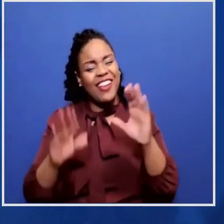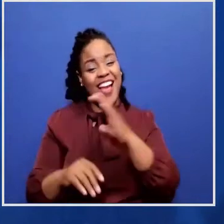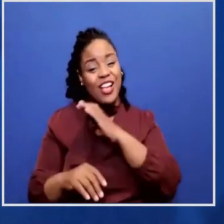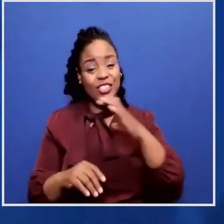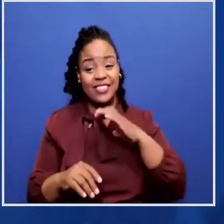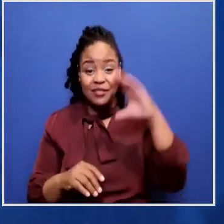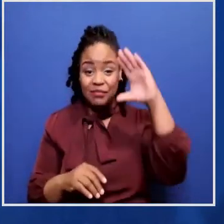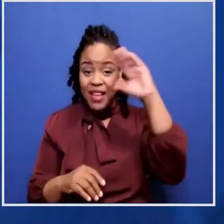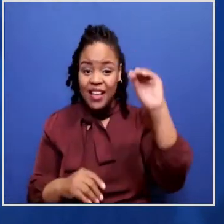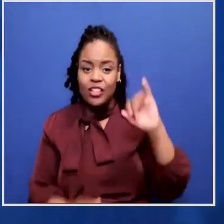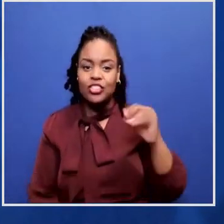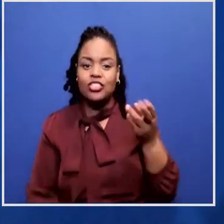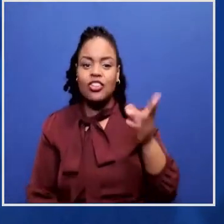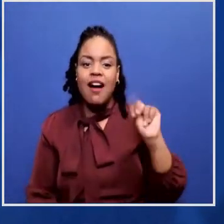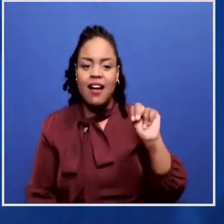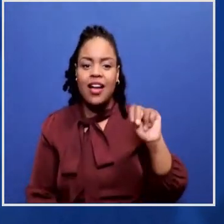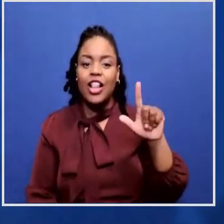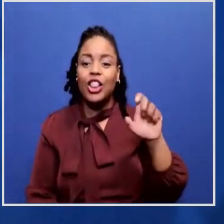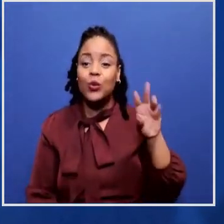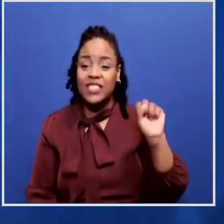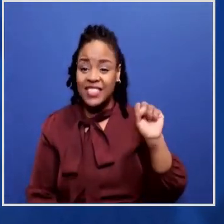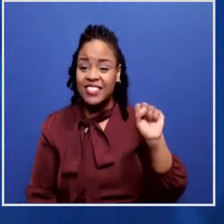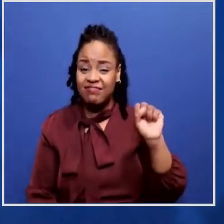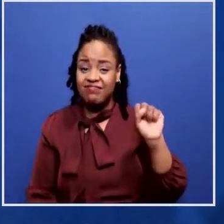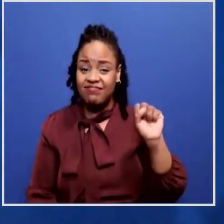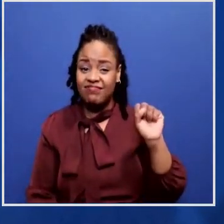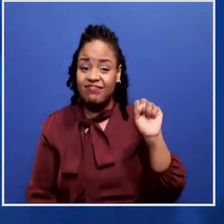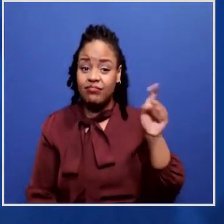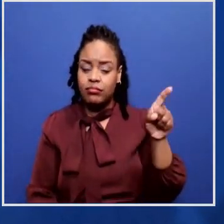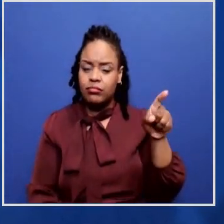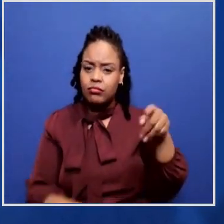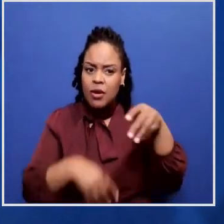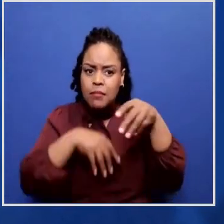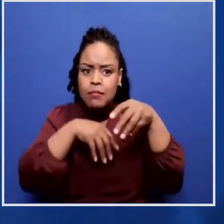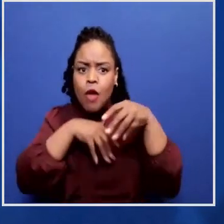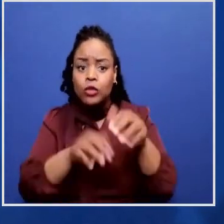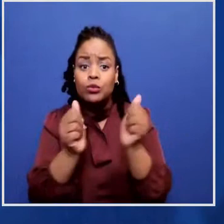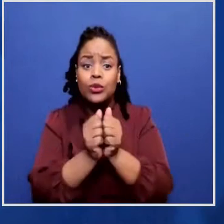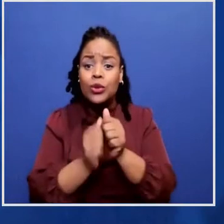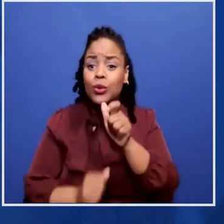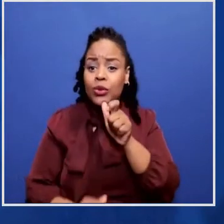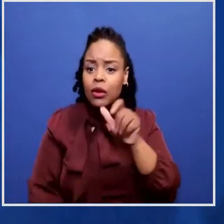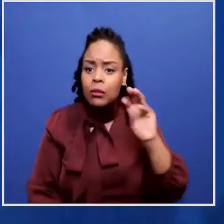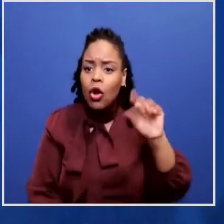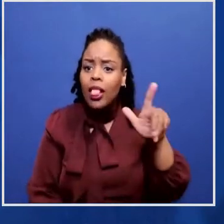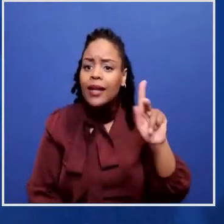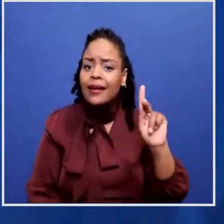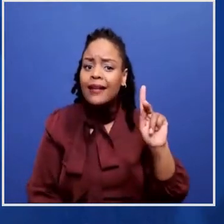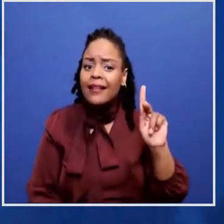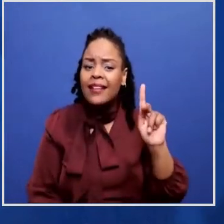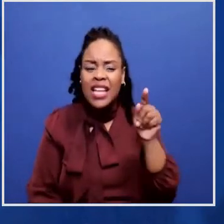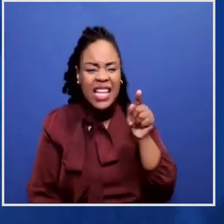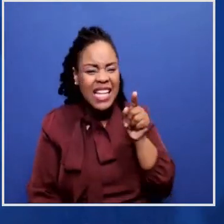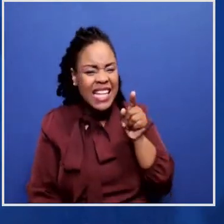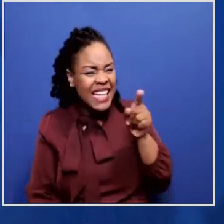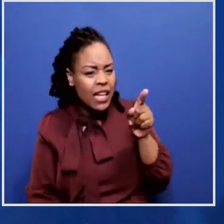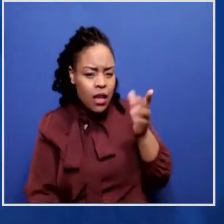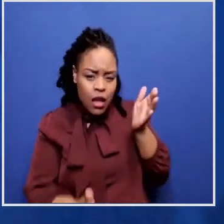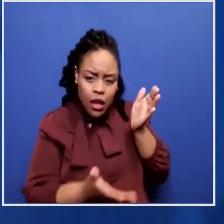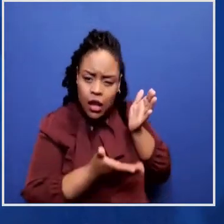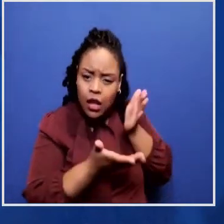WOULD LIKE TO TAKE A MOMENT TO